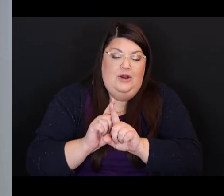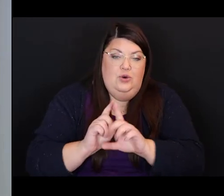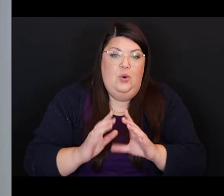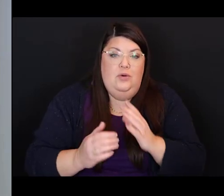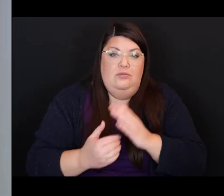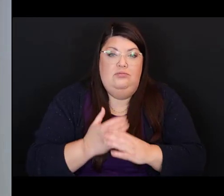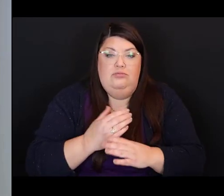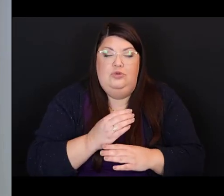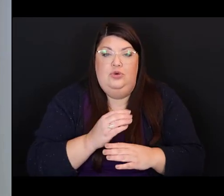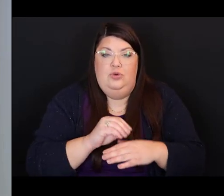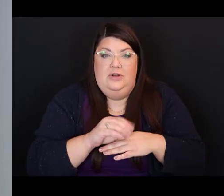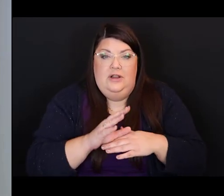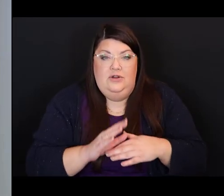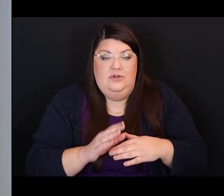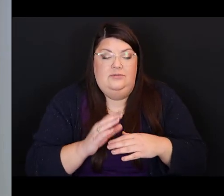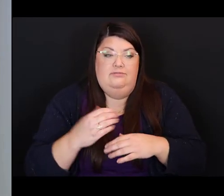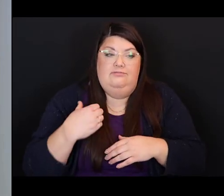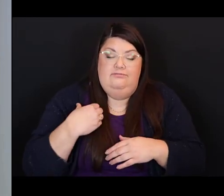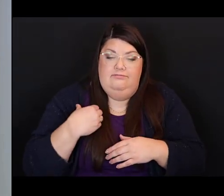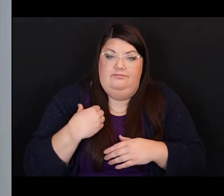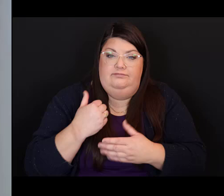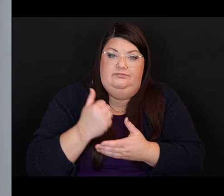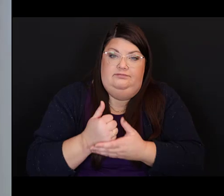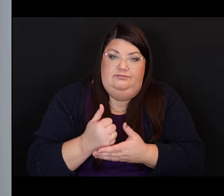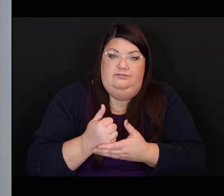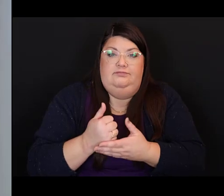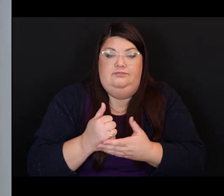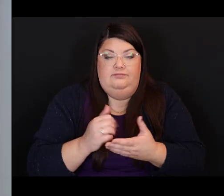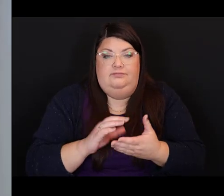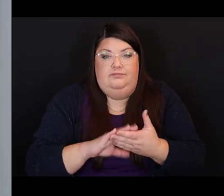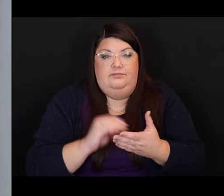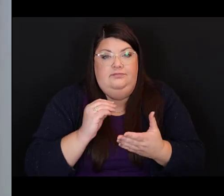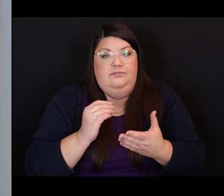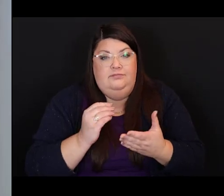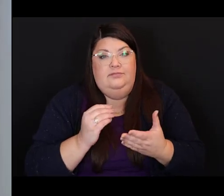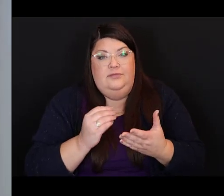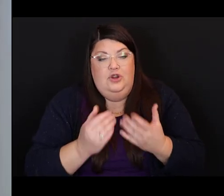these new counselors or coach these new counselors and learning the skill sets they need to serve